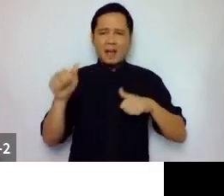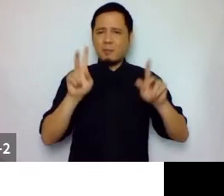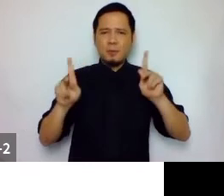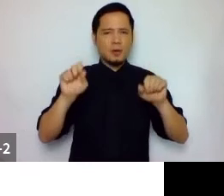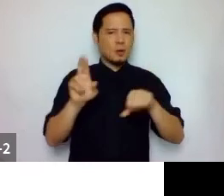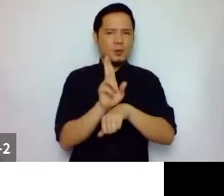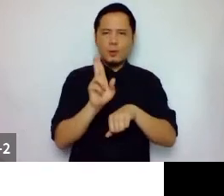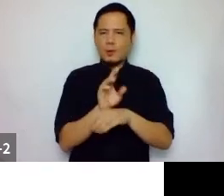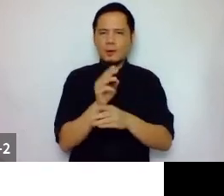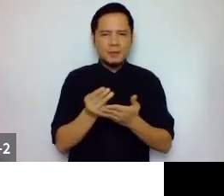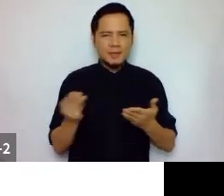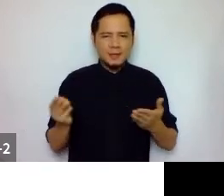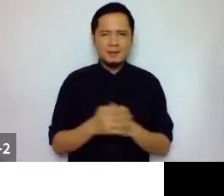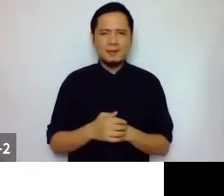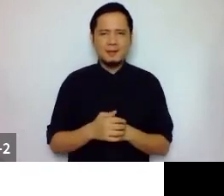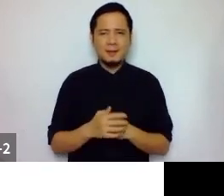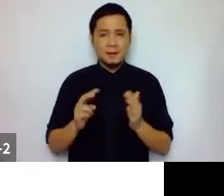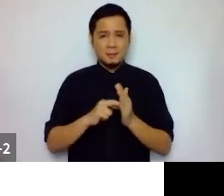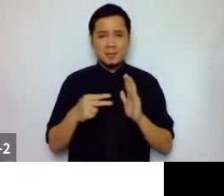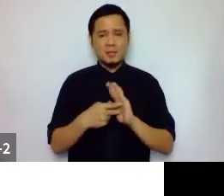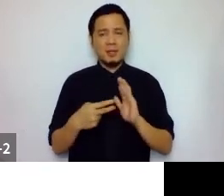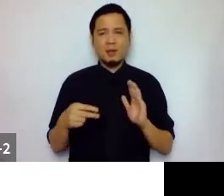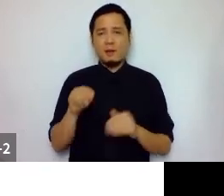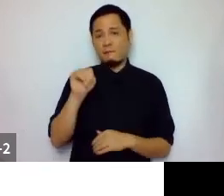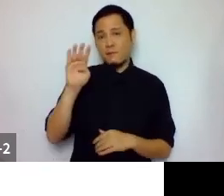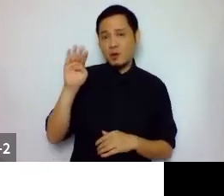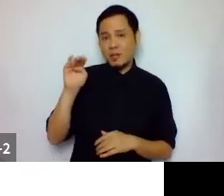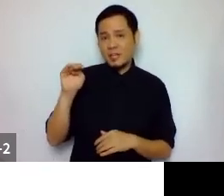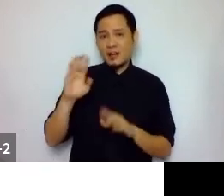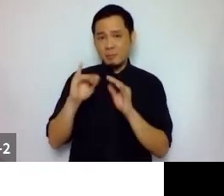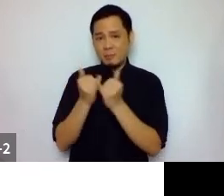Not necessarily the 14 brands that contributed.